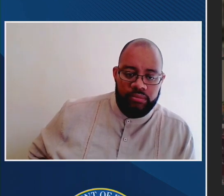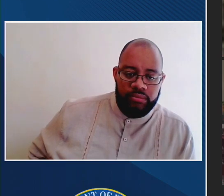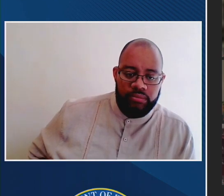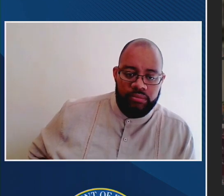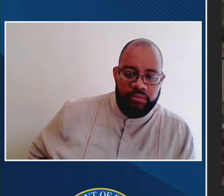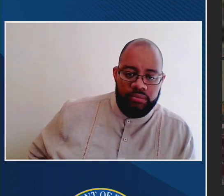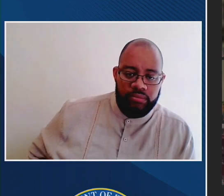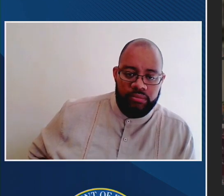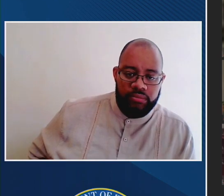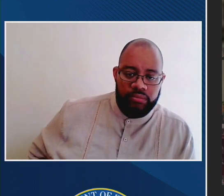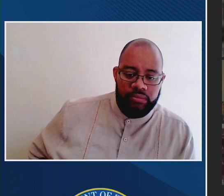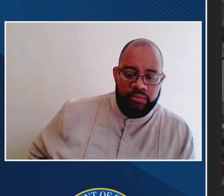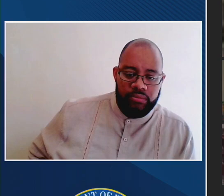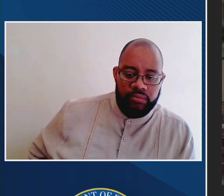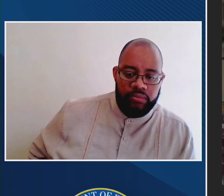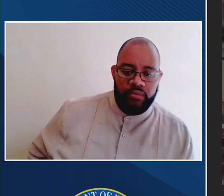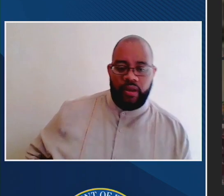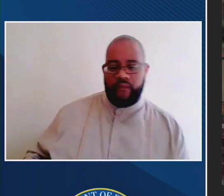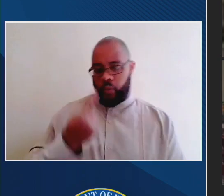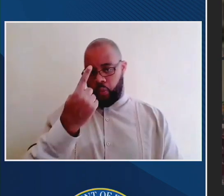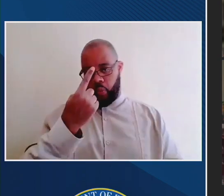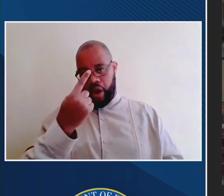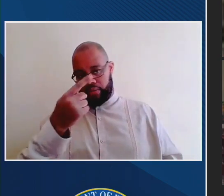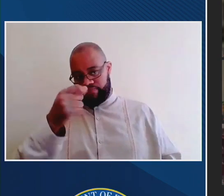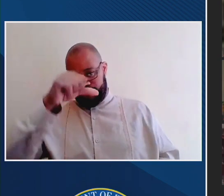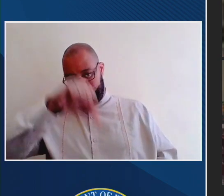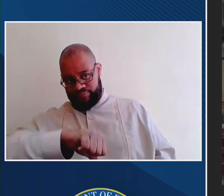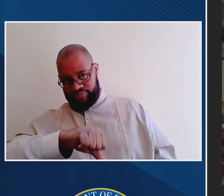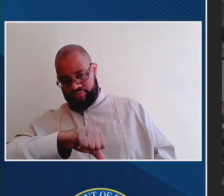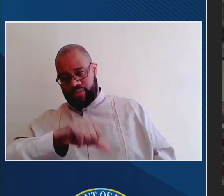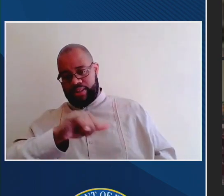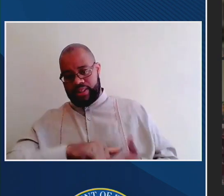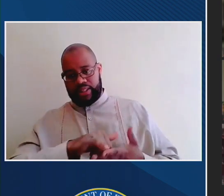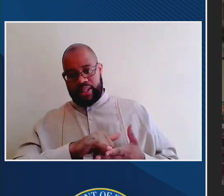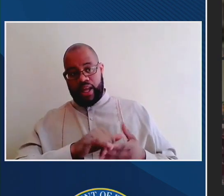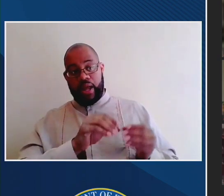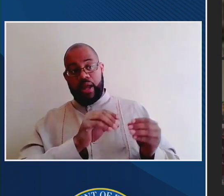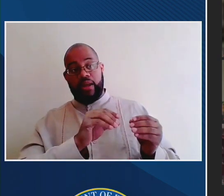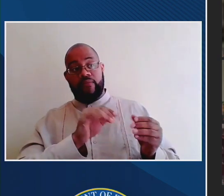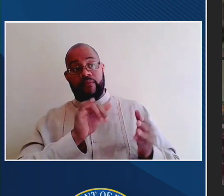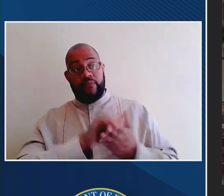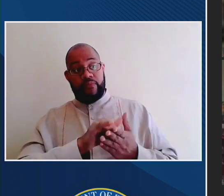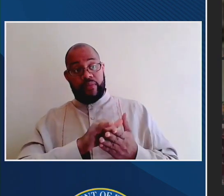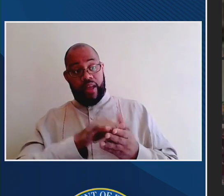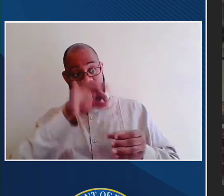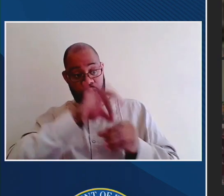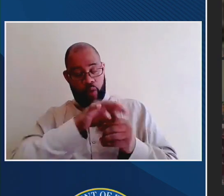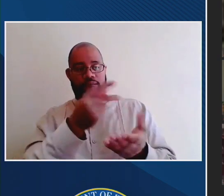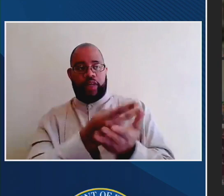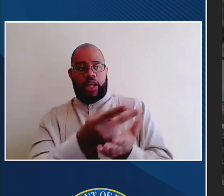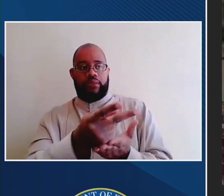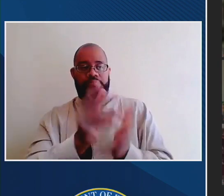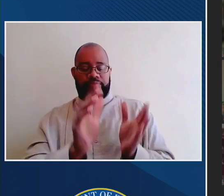Okay. There is one dissent on that. So the motion has failed at this point.